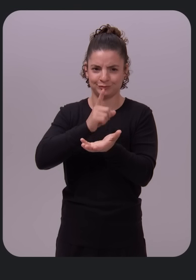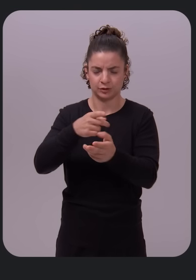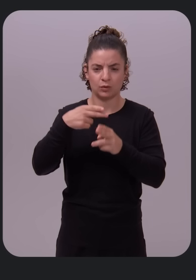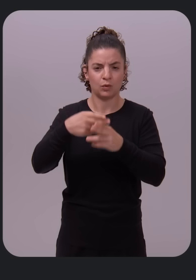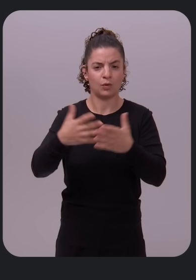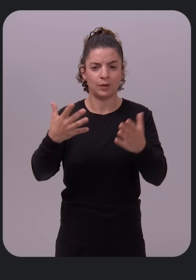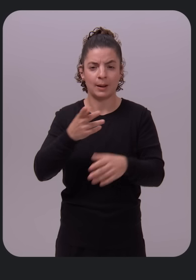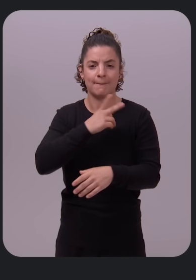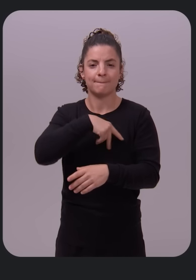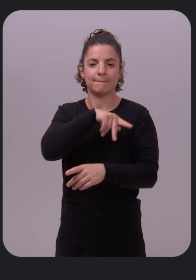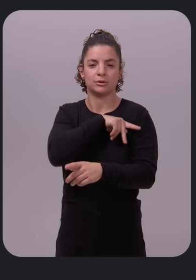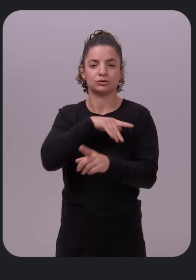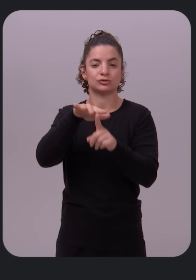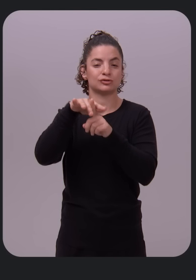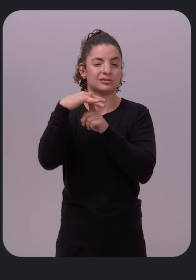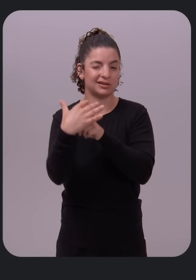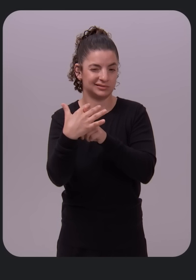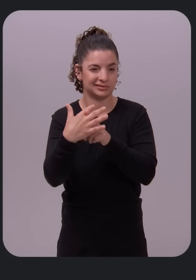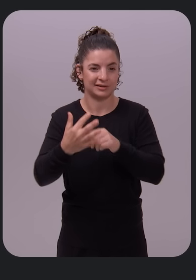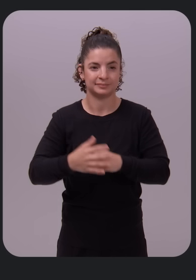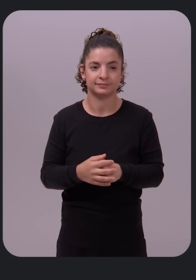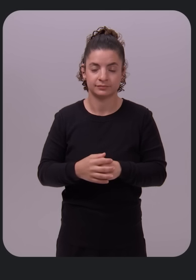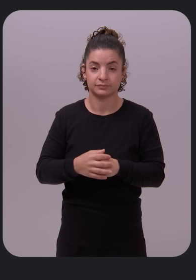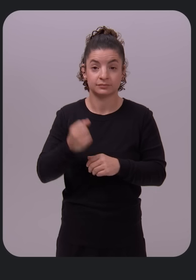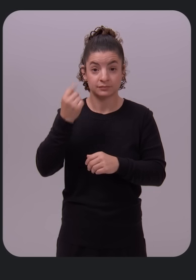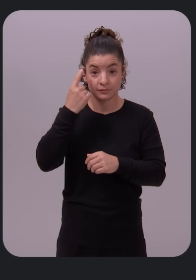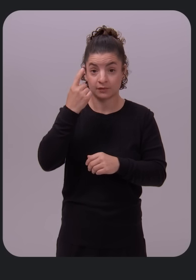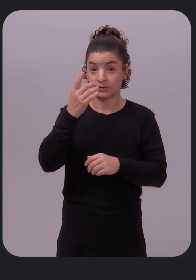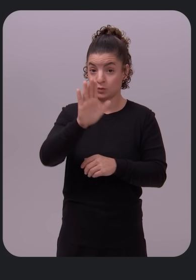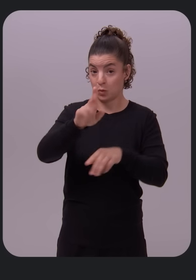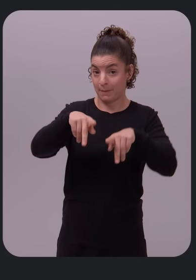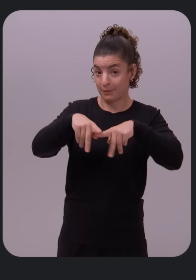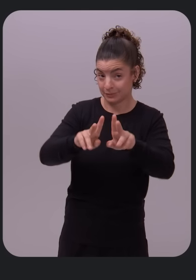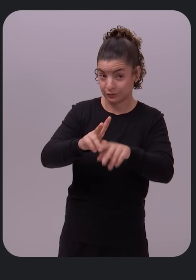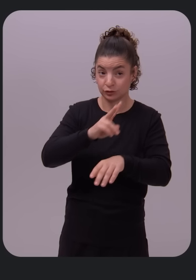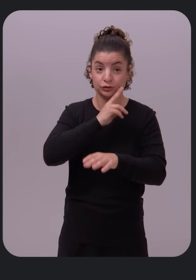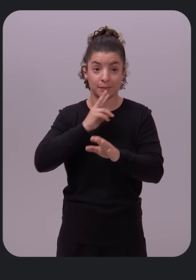we call personal context. With your permission, Gemini models